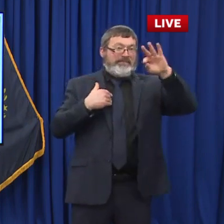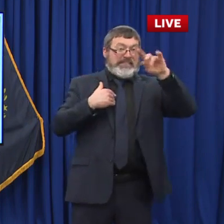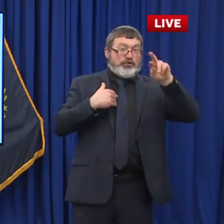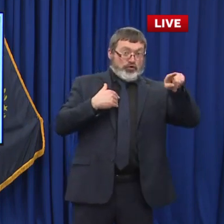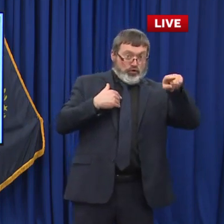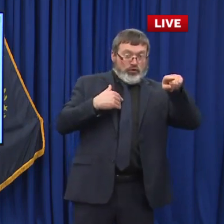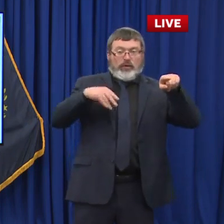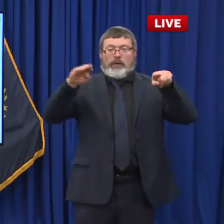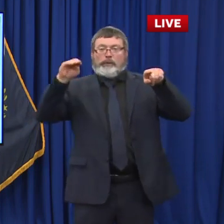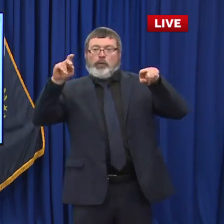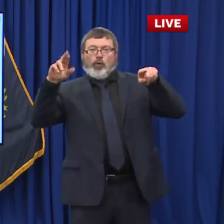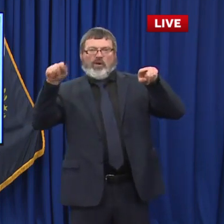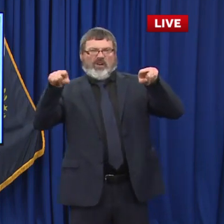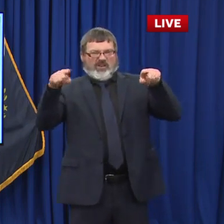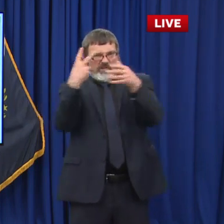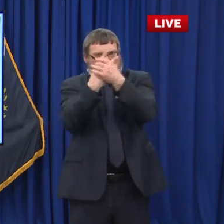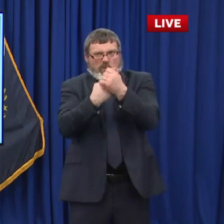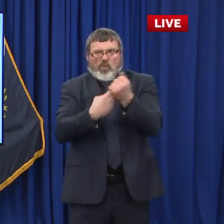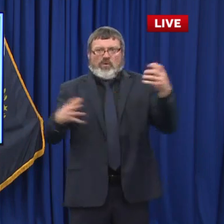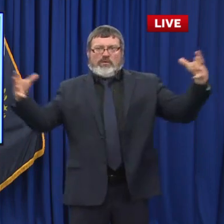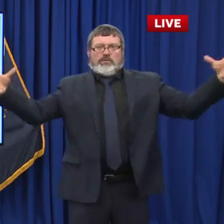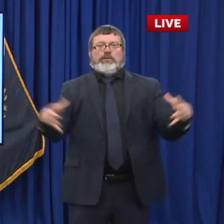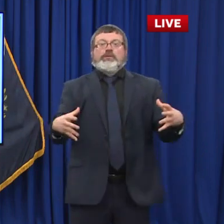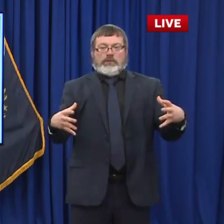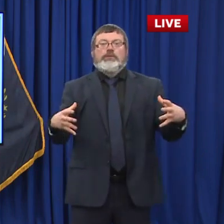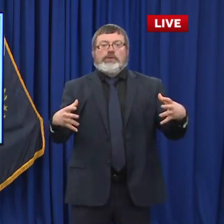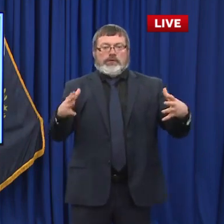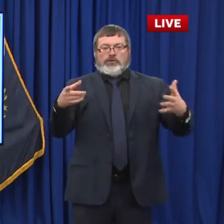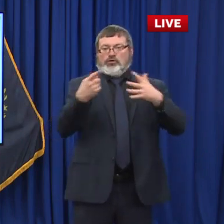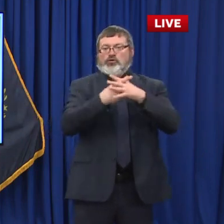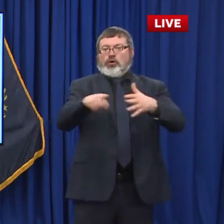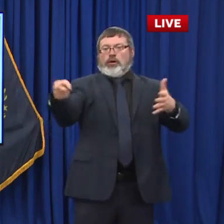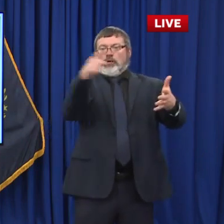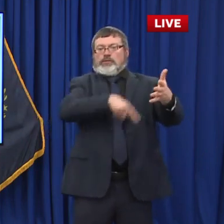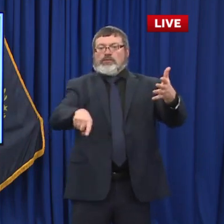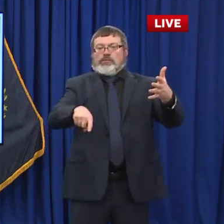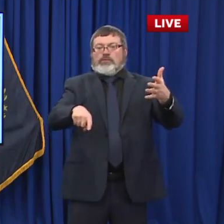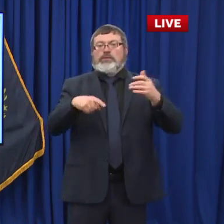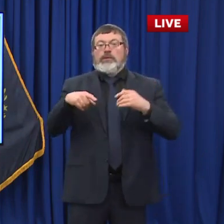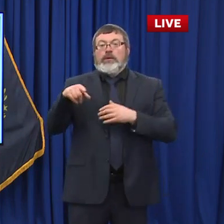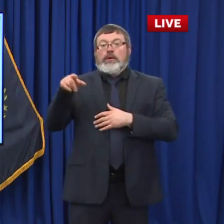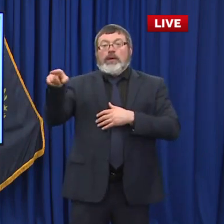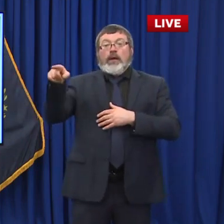THAT ALSO INCLUDES MODERNA’S VACCINE WHICH WE SHOULD GET SHIPMENTS UP NEXT WEEK.